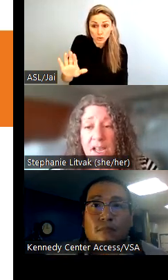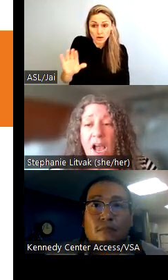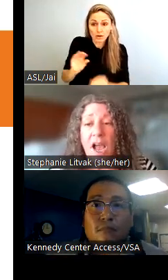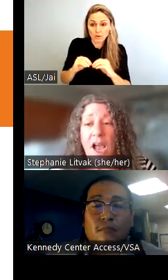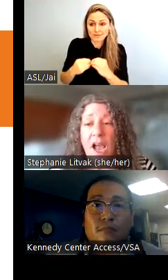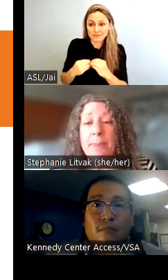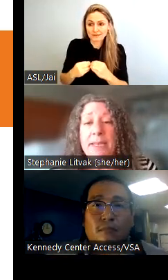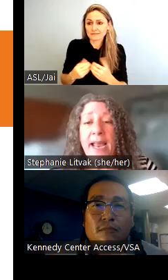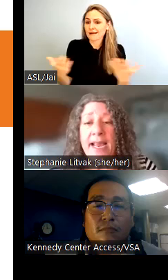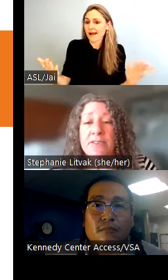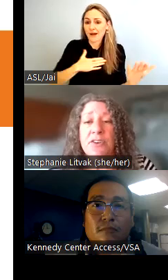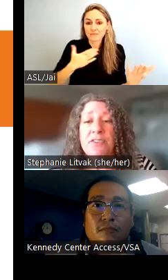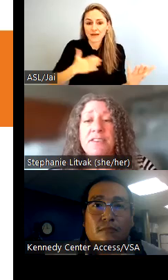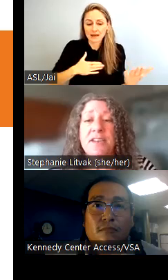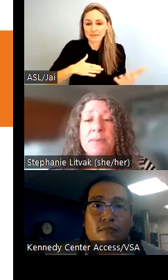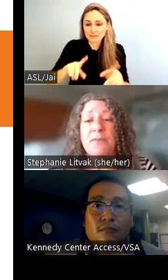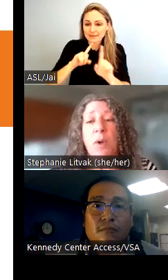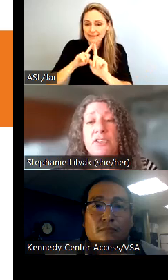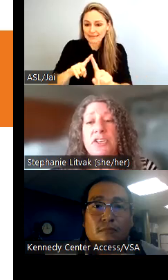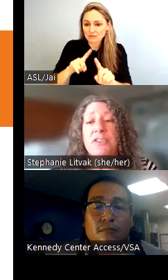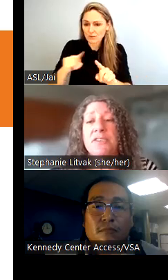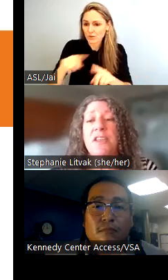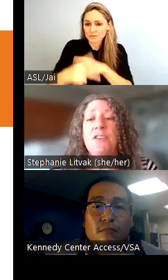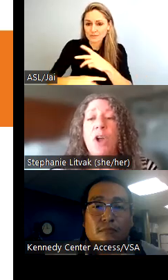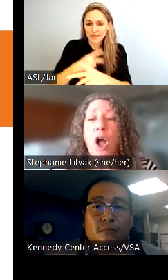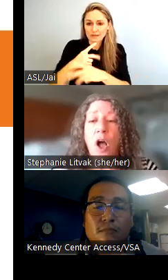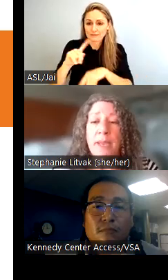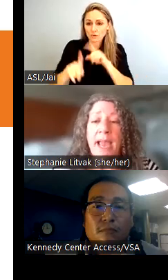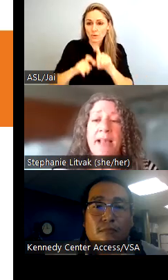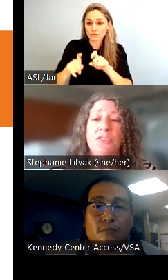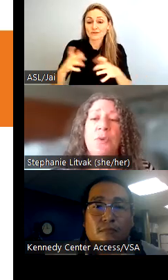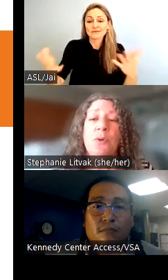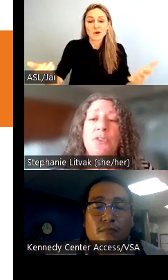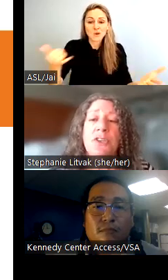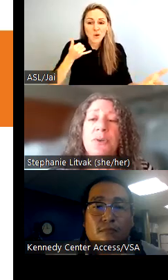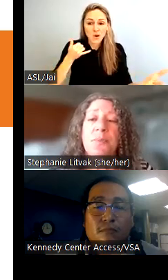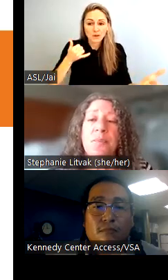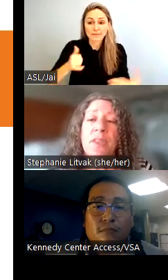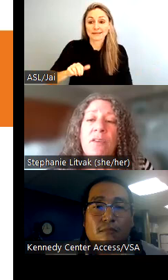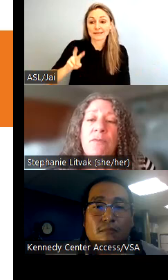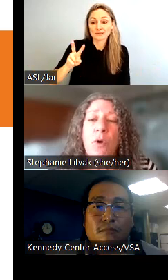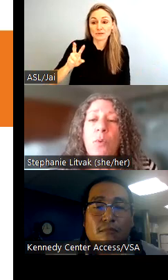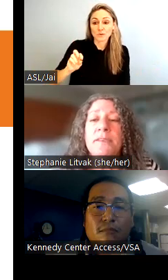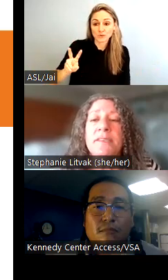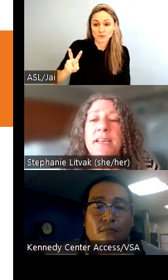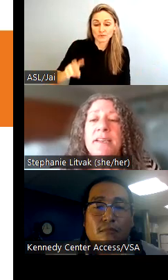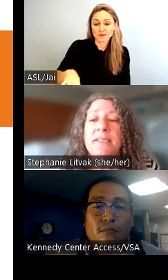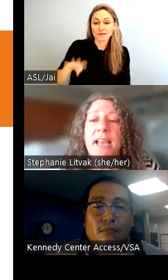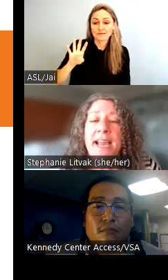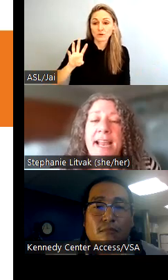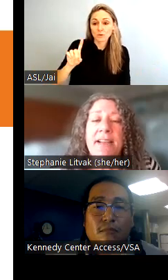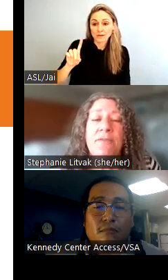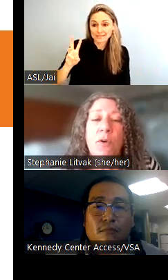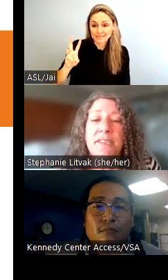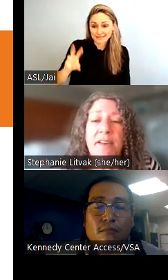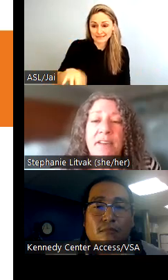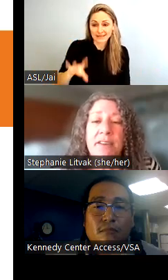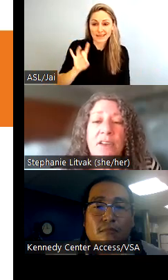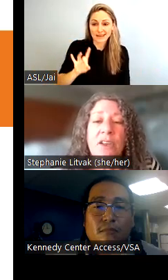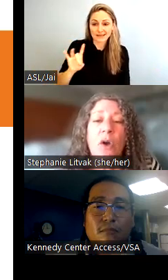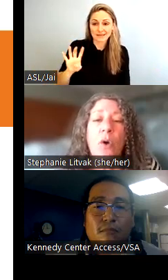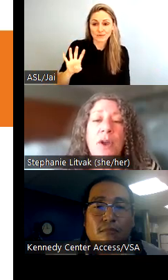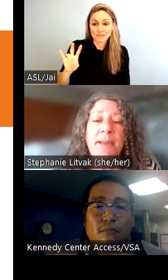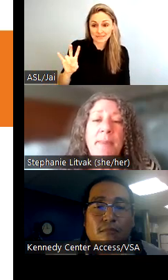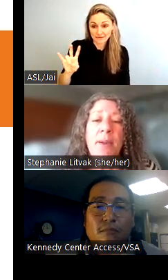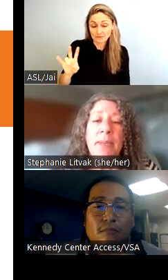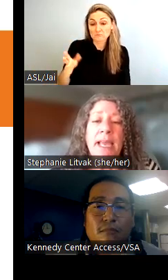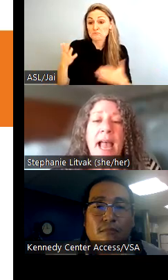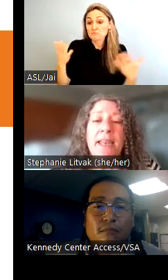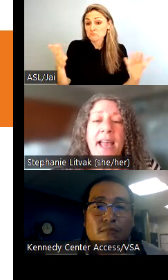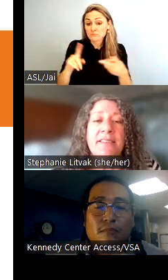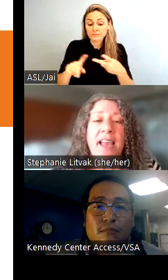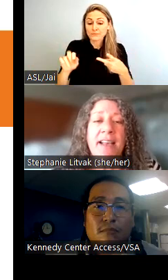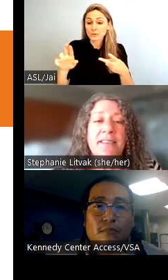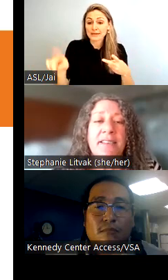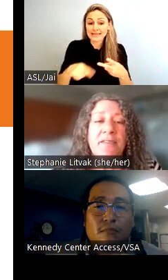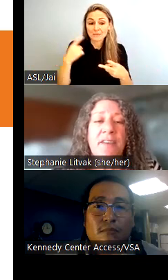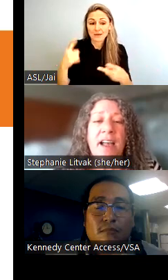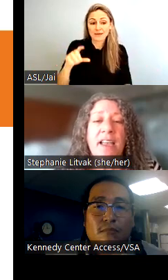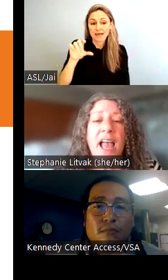I'm happy to answer these types of questions if you call me at 202-416-8847 or email me